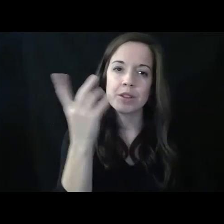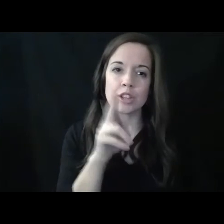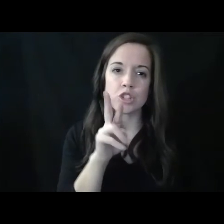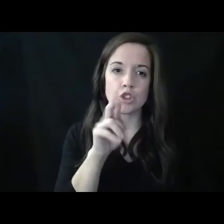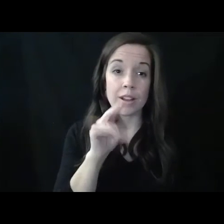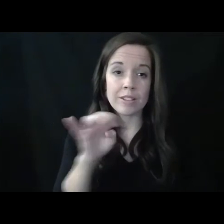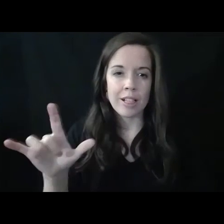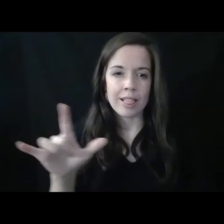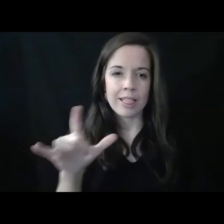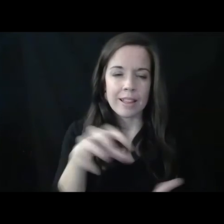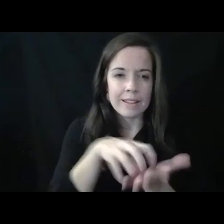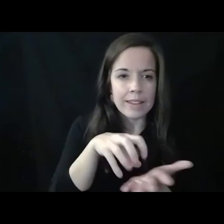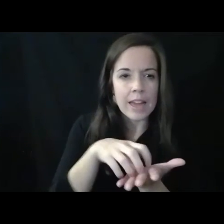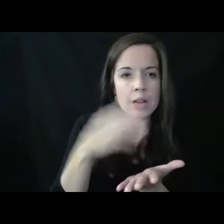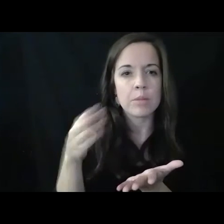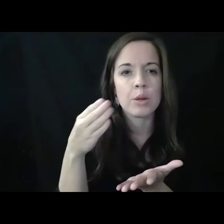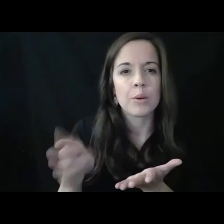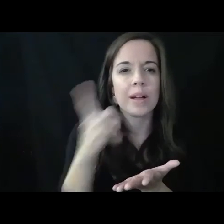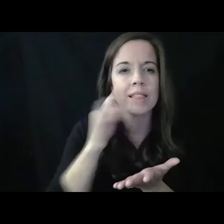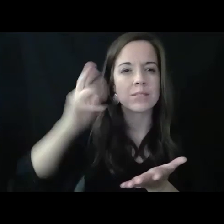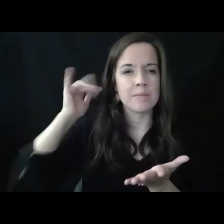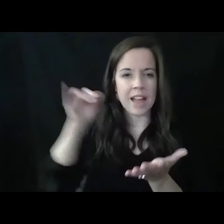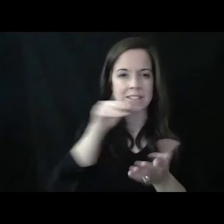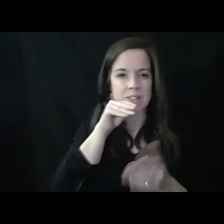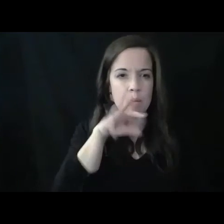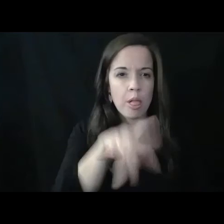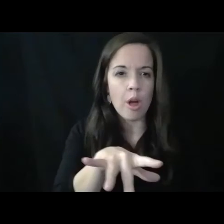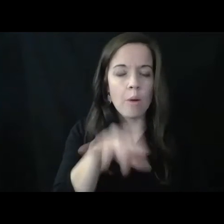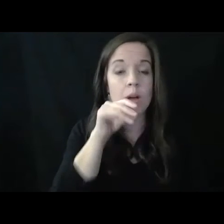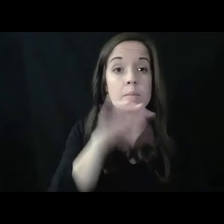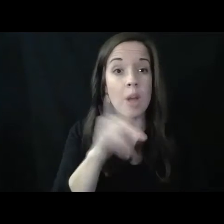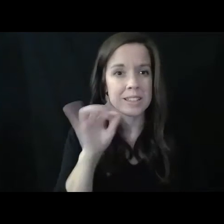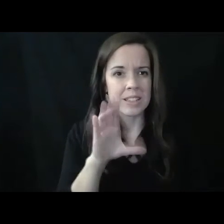blew as in the past tense of blow // blow as in coke even though you // suck it up